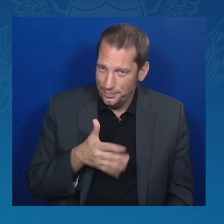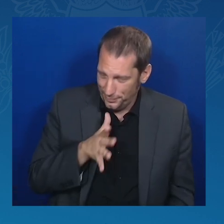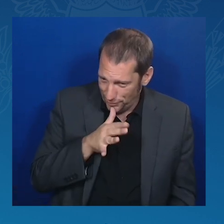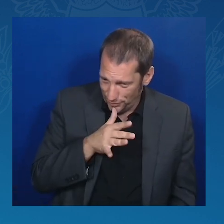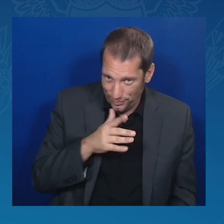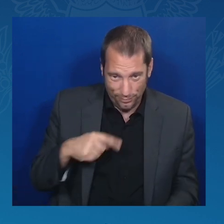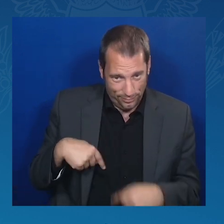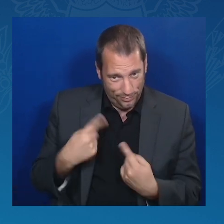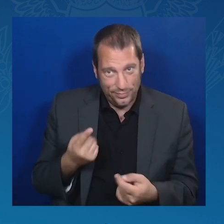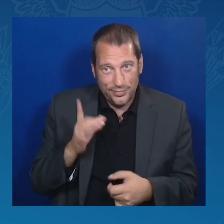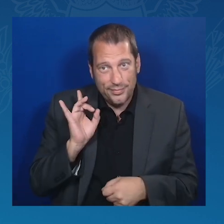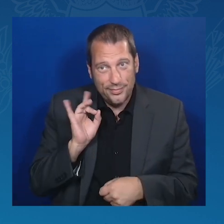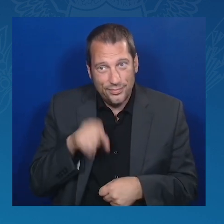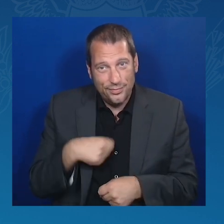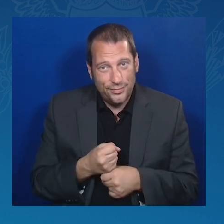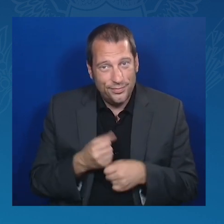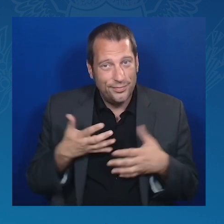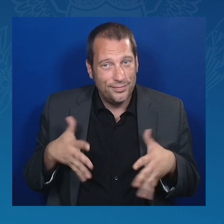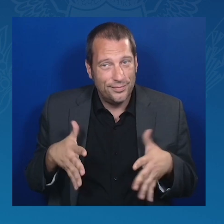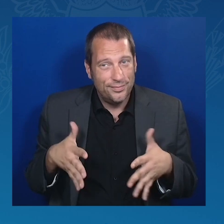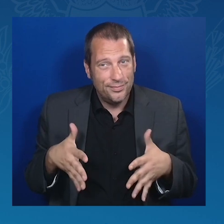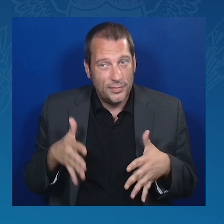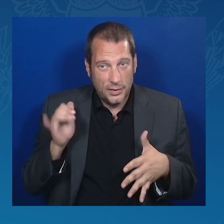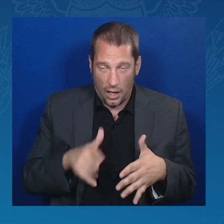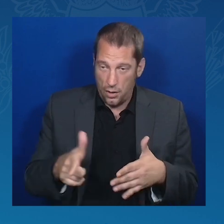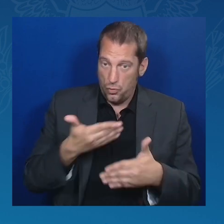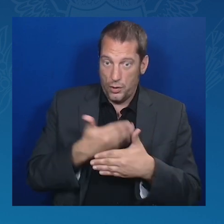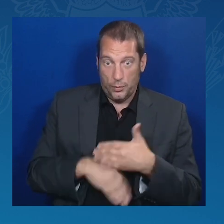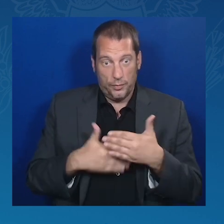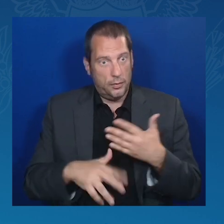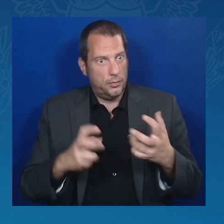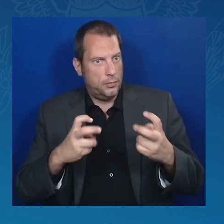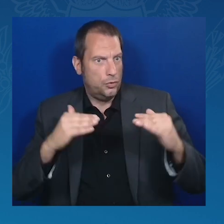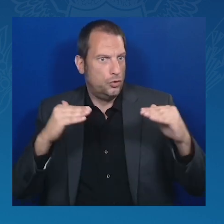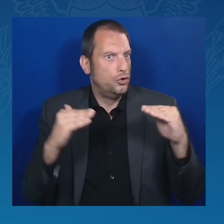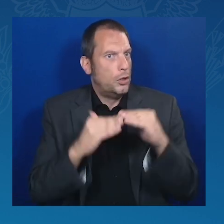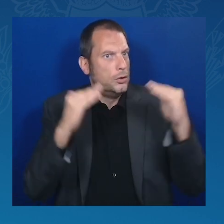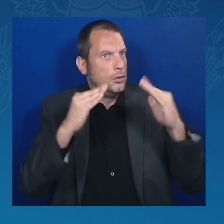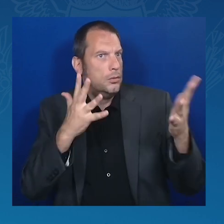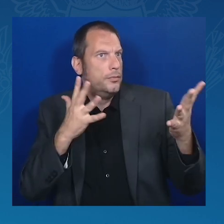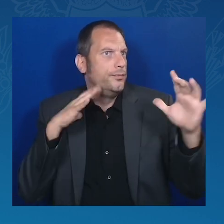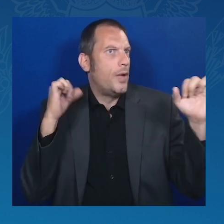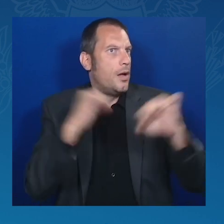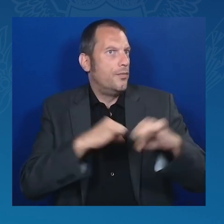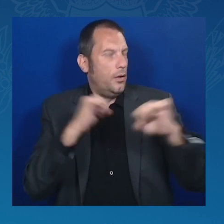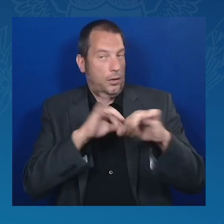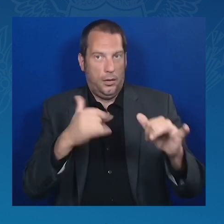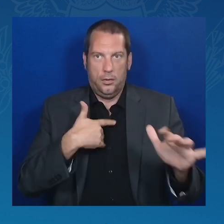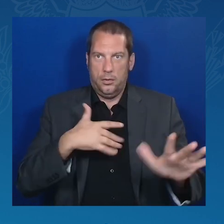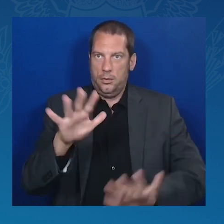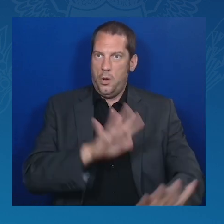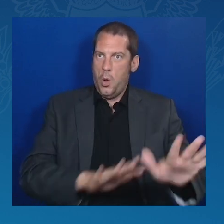is kind of new for me. So I look to you all to be able to help myself get out there, to be able to amplify your voices.